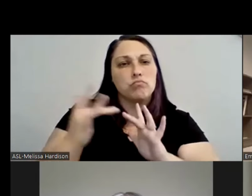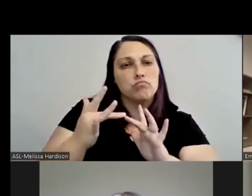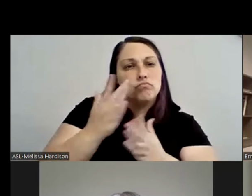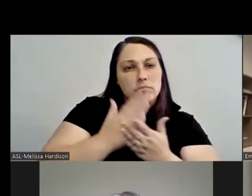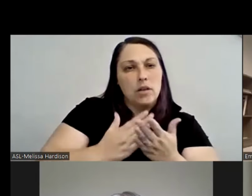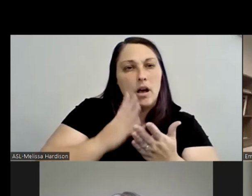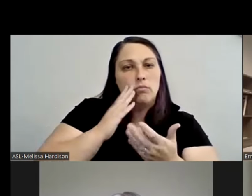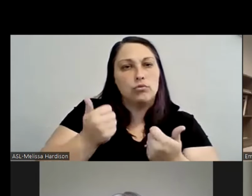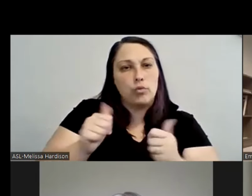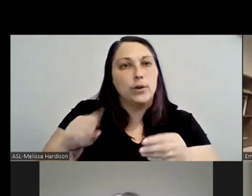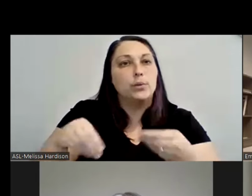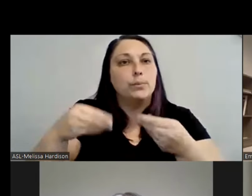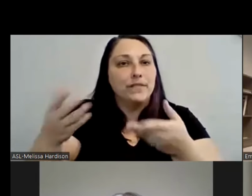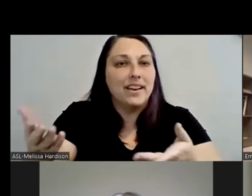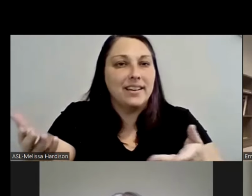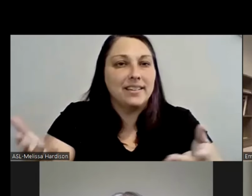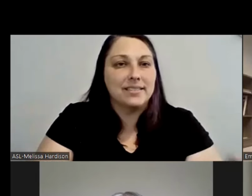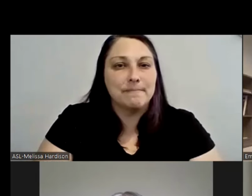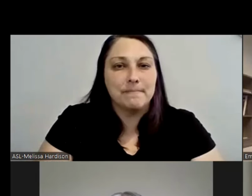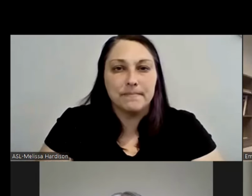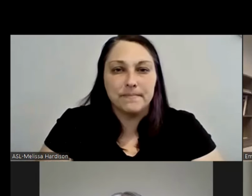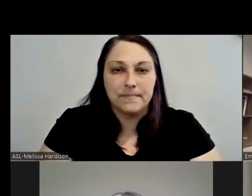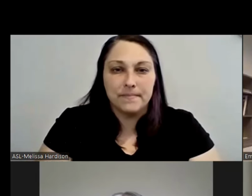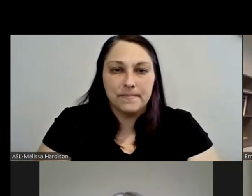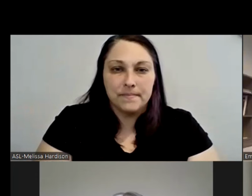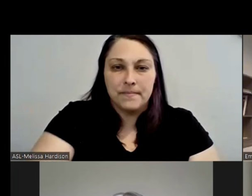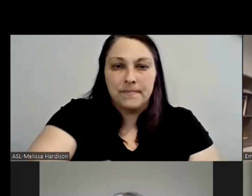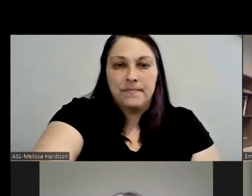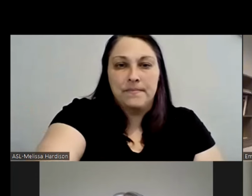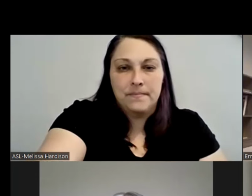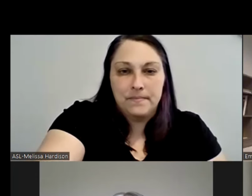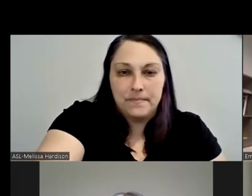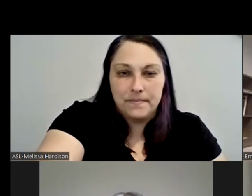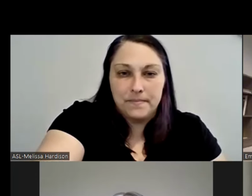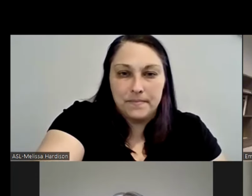a light light. Sometimes we need repairs in order to make changes.